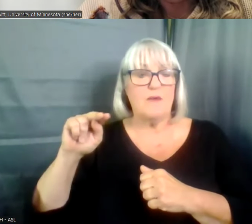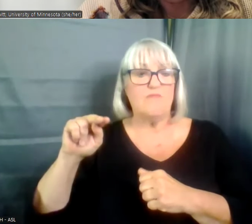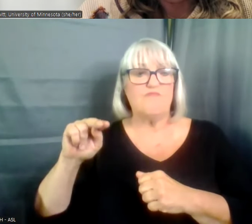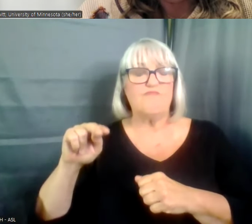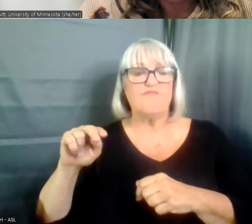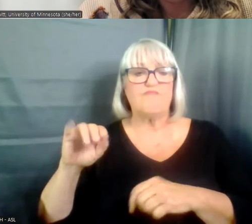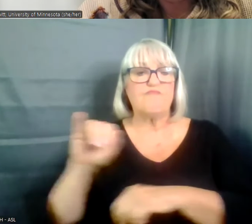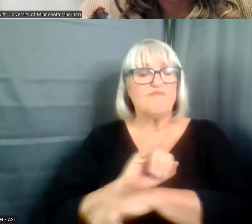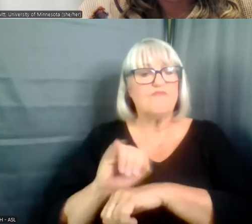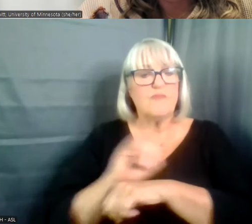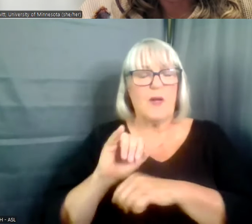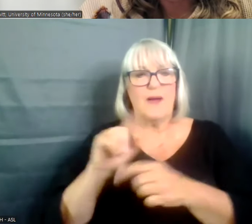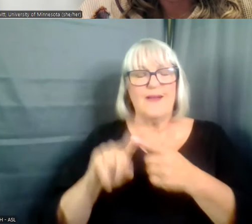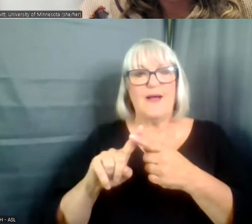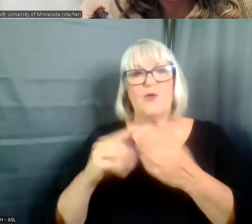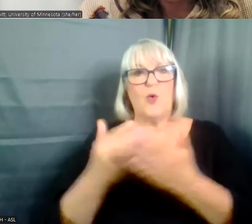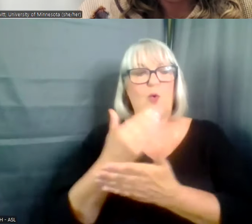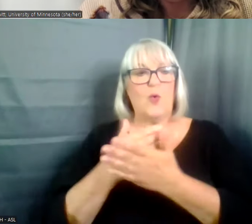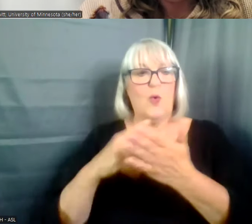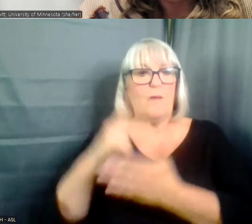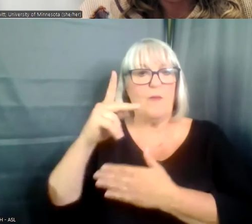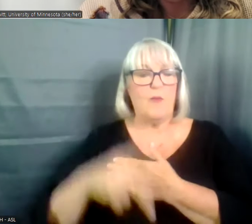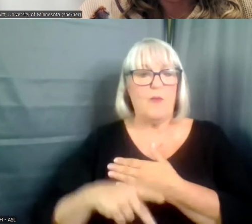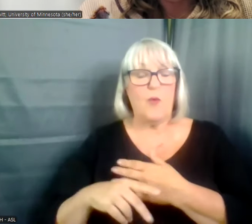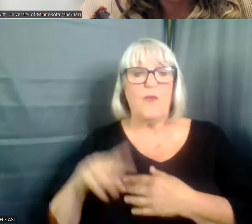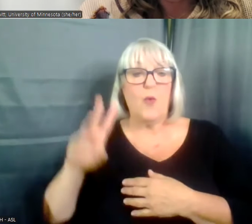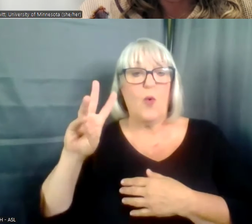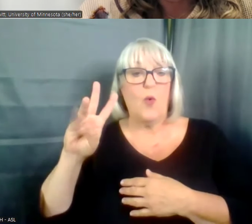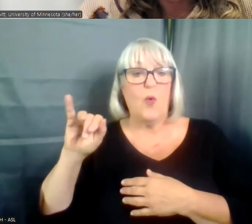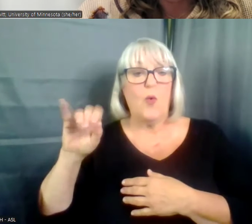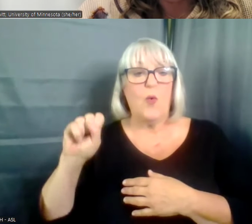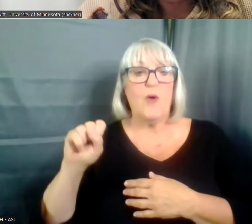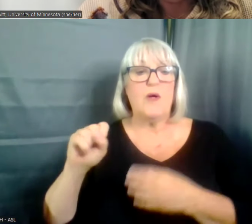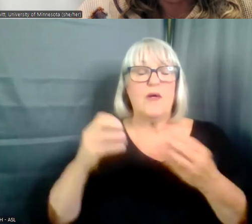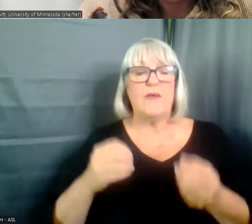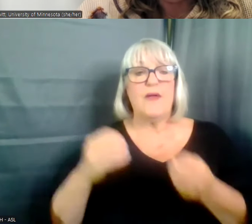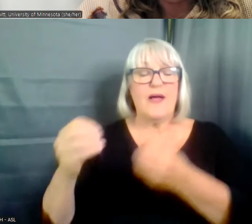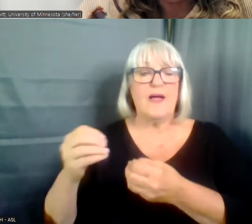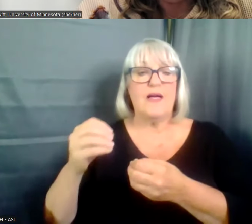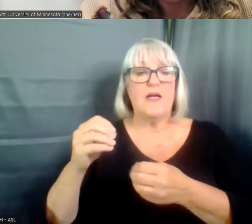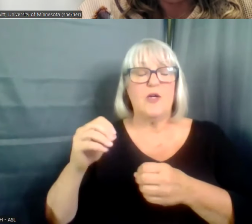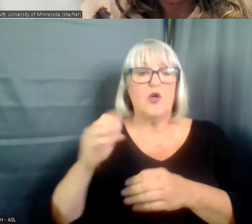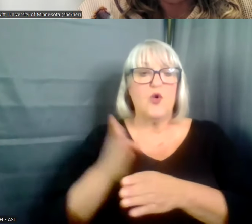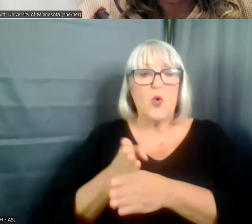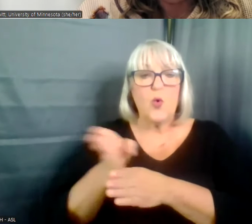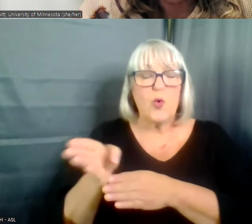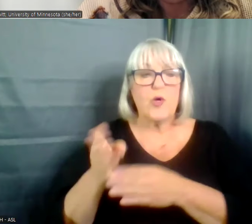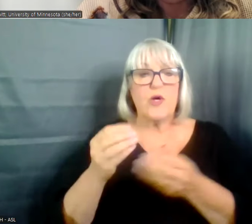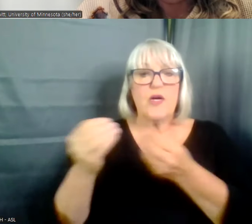Pathway Pilot program as well, Wisconsin as the Wisconsin Caregiver Careers Program to recruit, train and provide wrap around